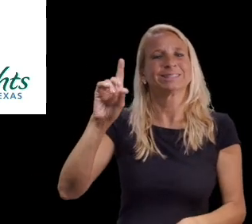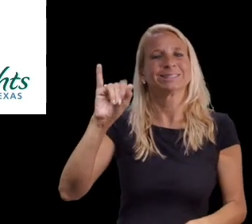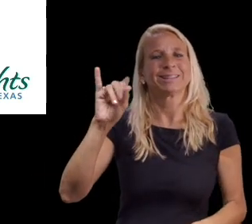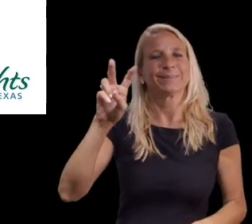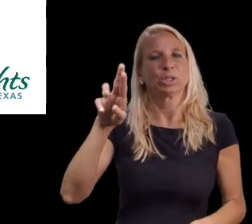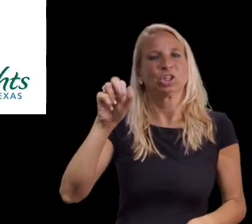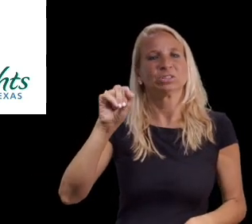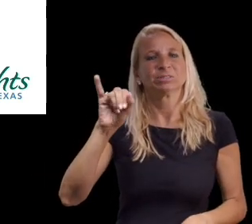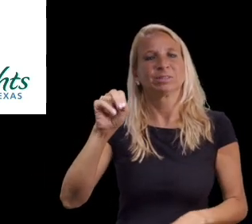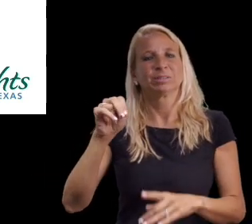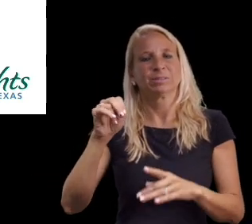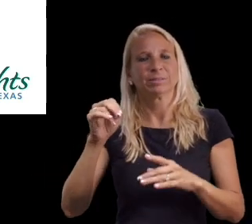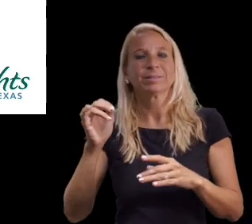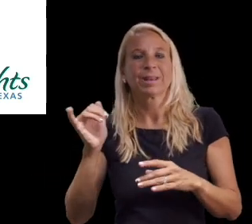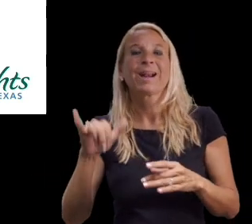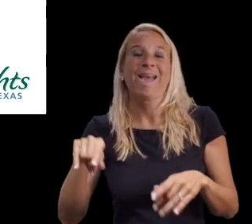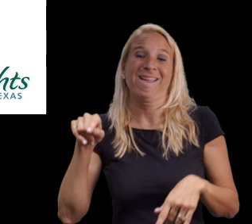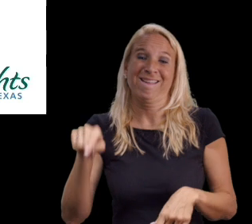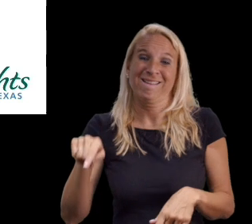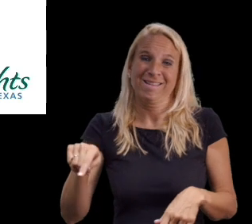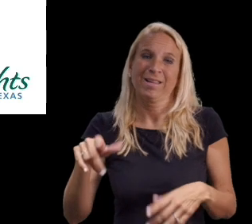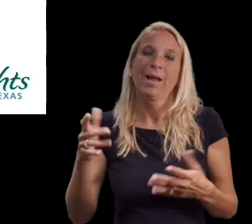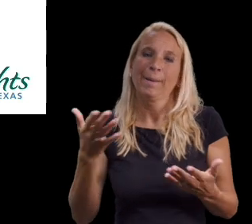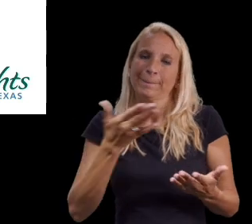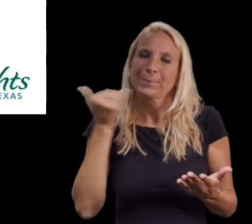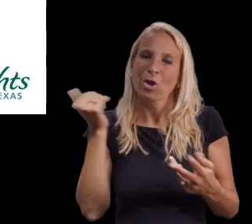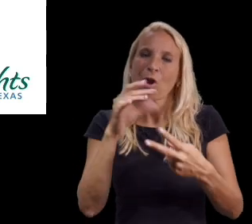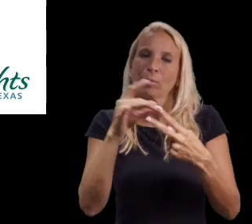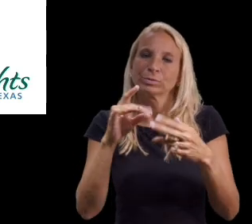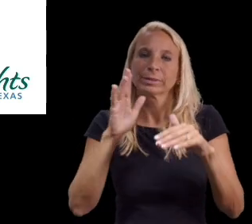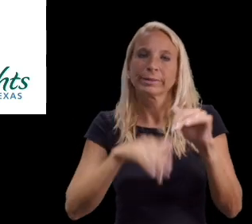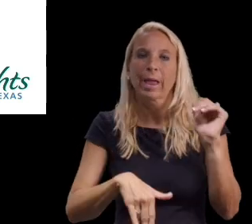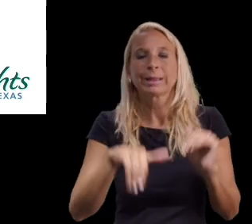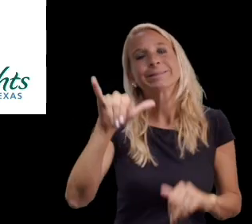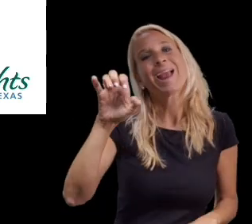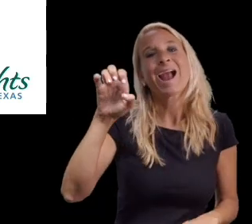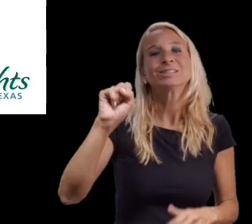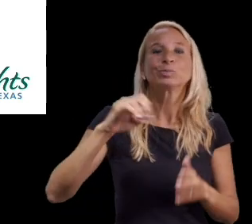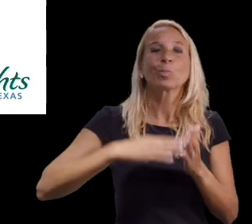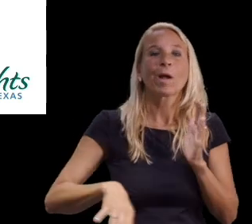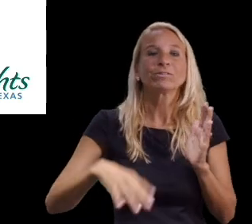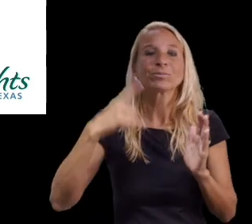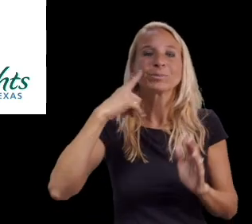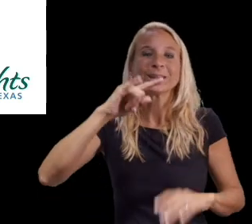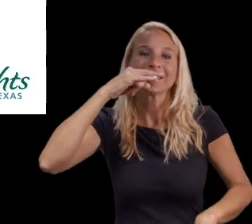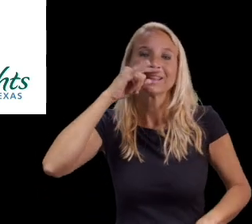the Crisis Diversion and this may be a better option than the YES waiver for kiddos